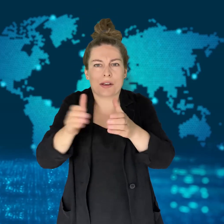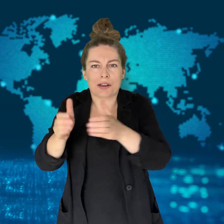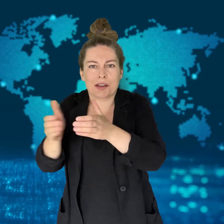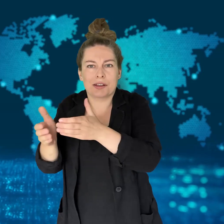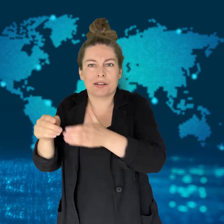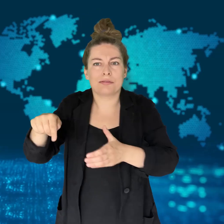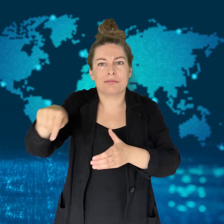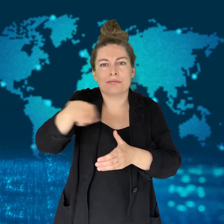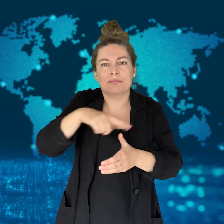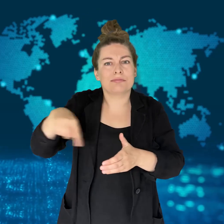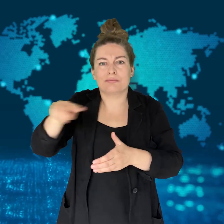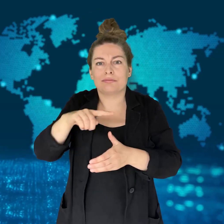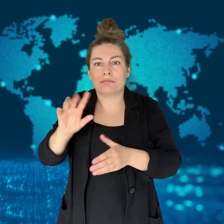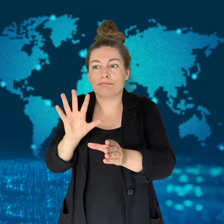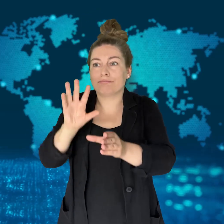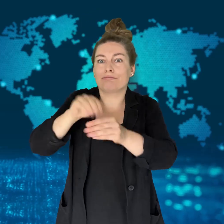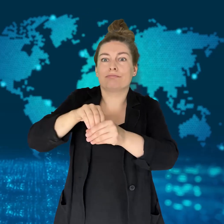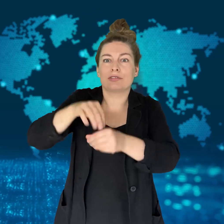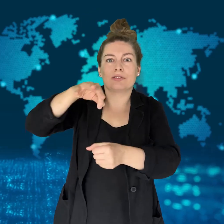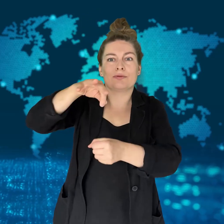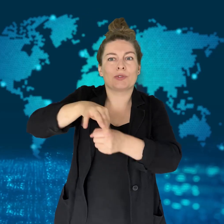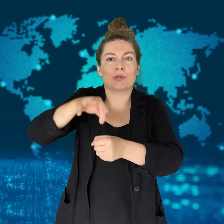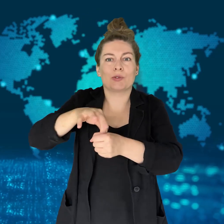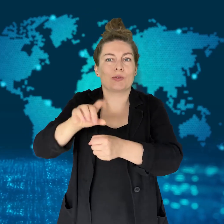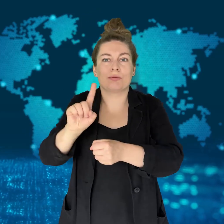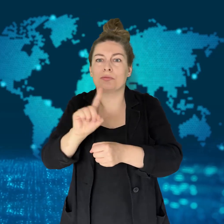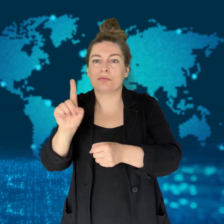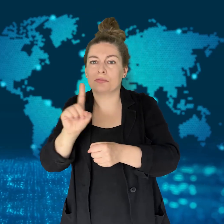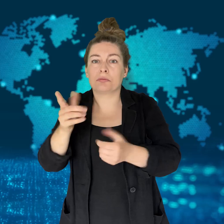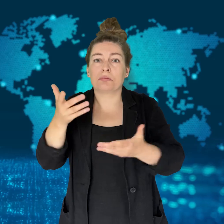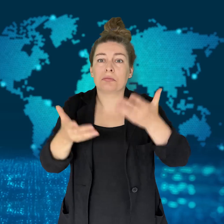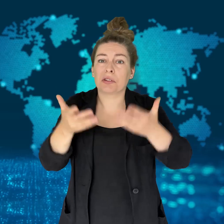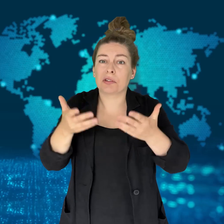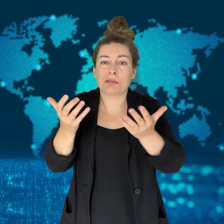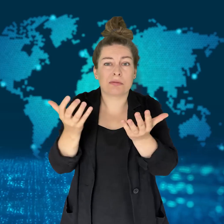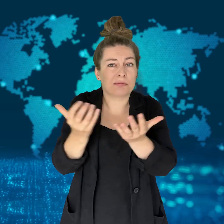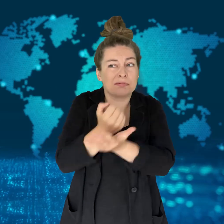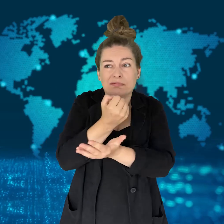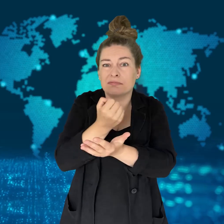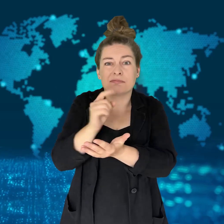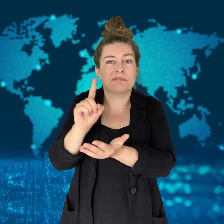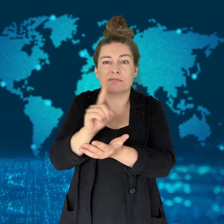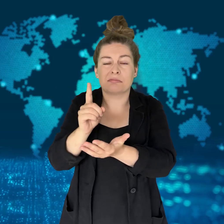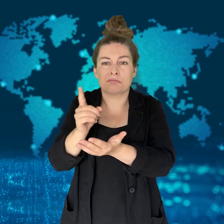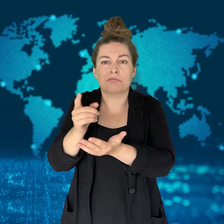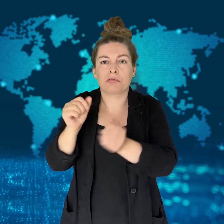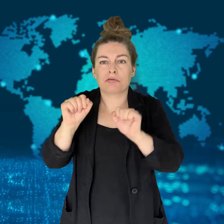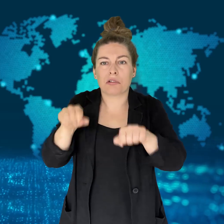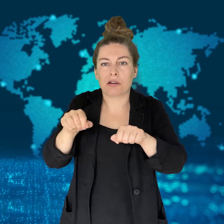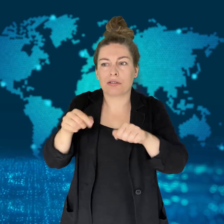Smaller parties and their candidates do not go on in the election,